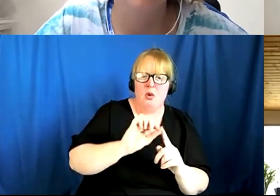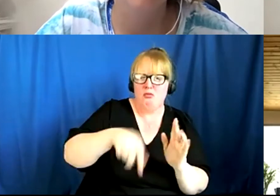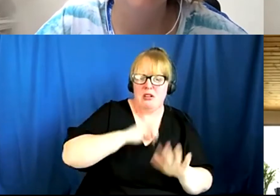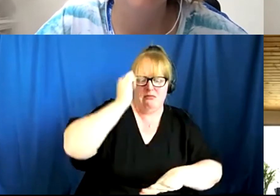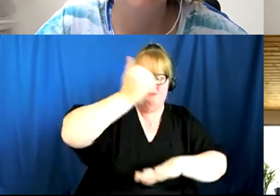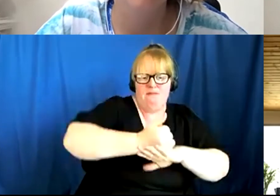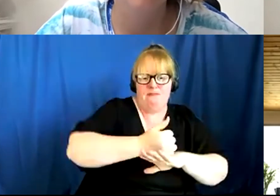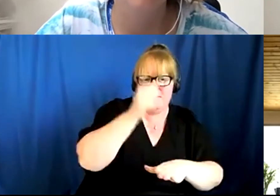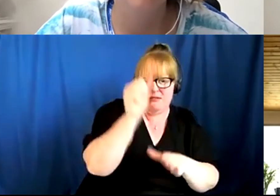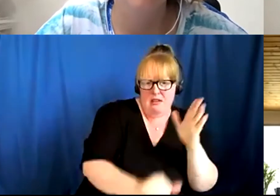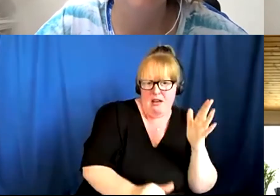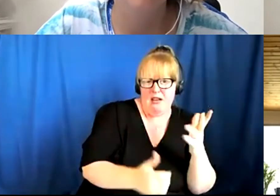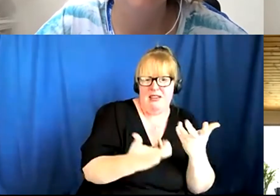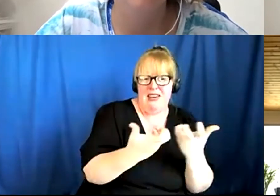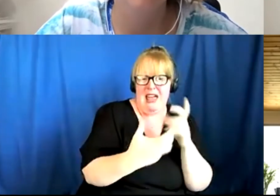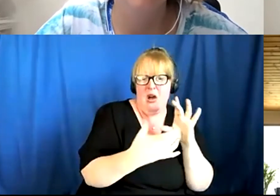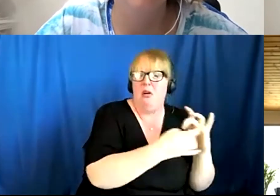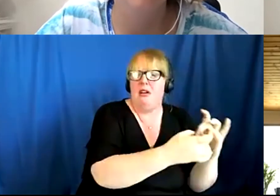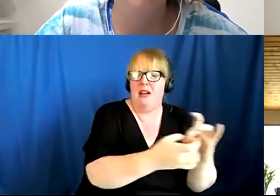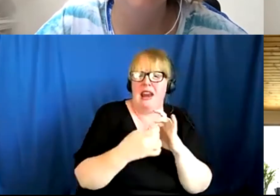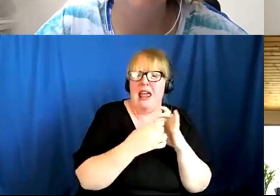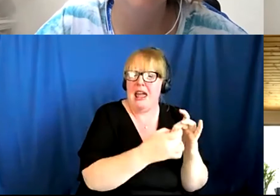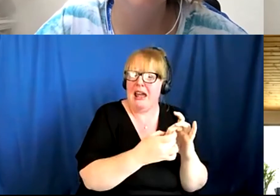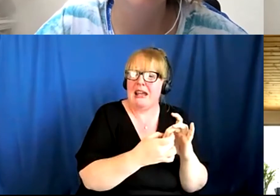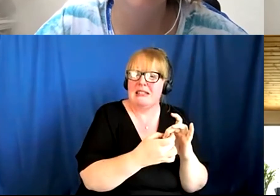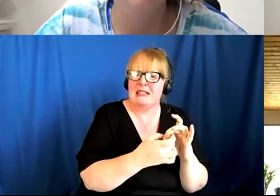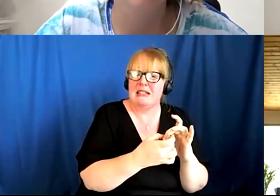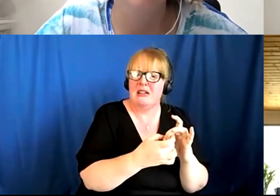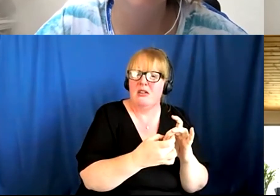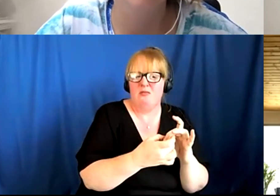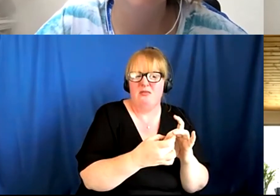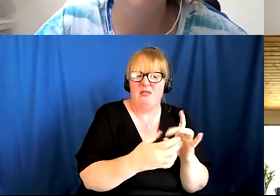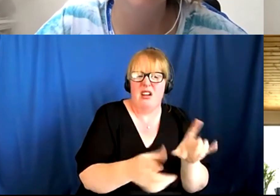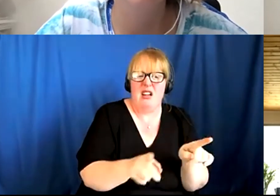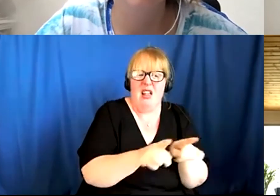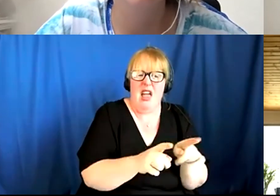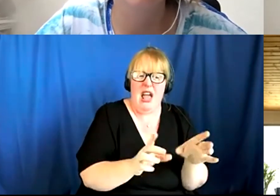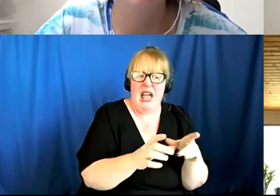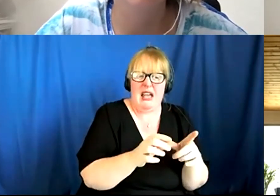and how does that connect back to, you know, the wishes of a community of participants and sort